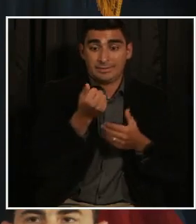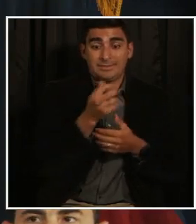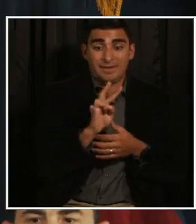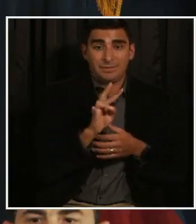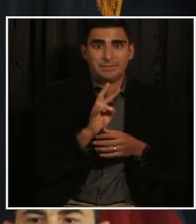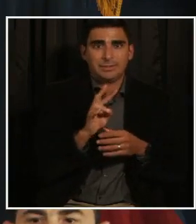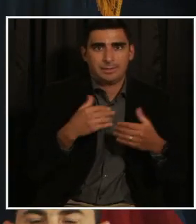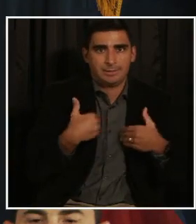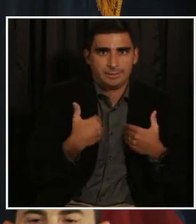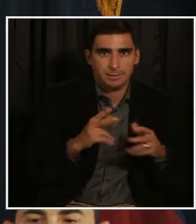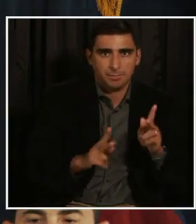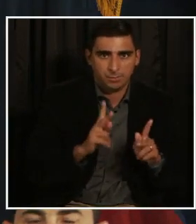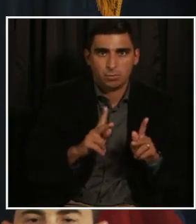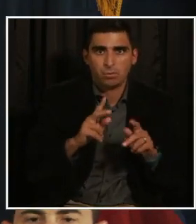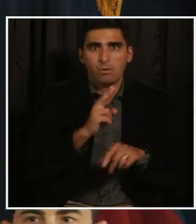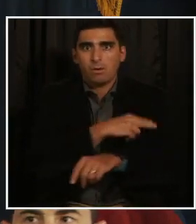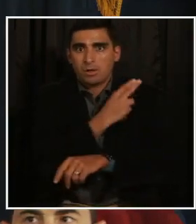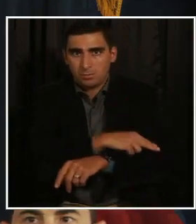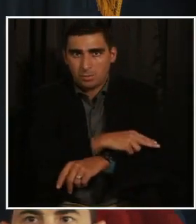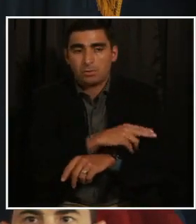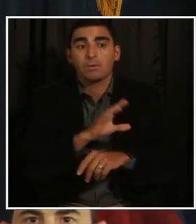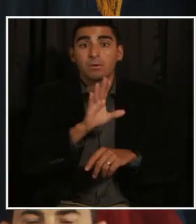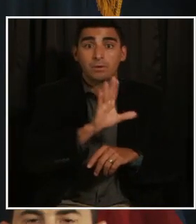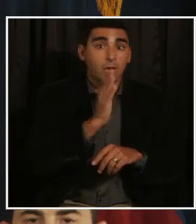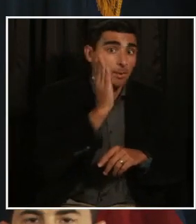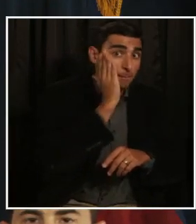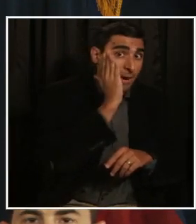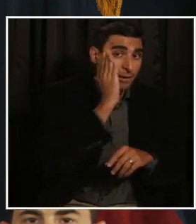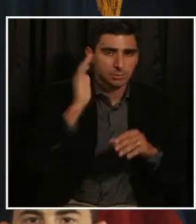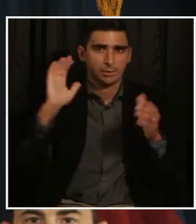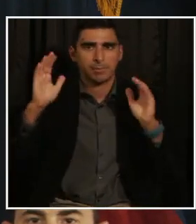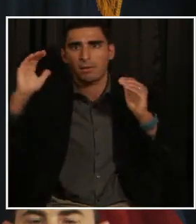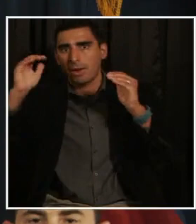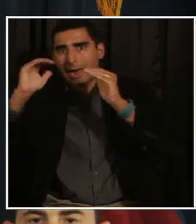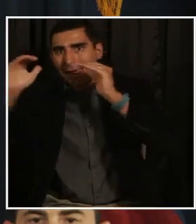pediatric hospital beds separately from adult hospital beds because they are different with